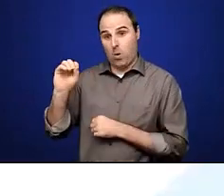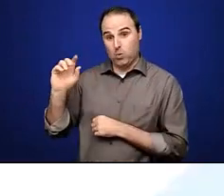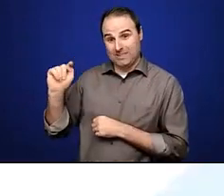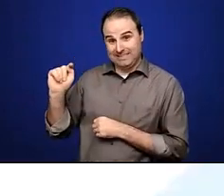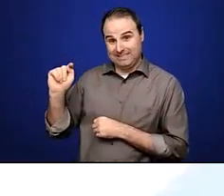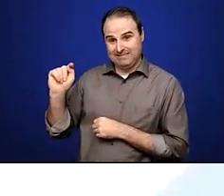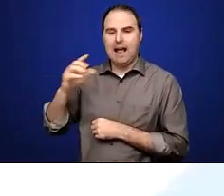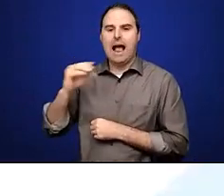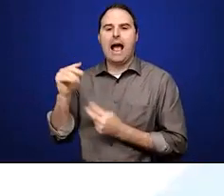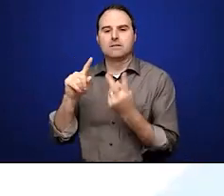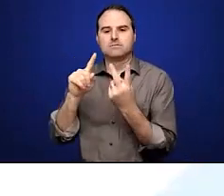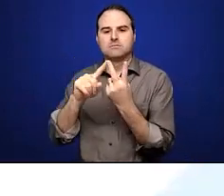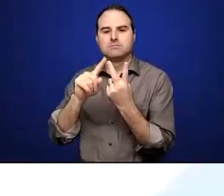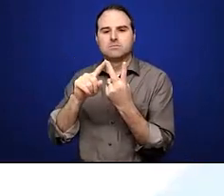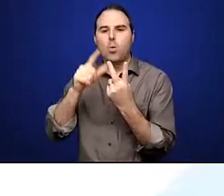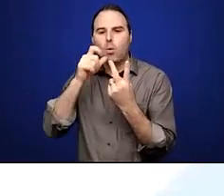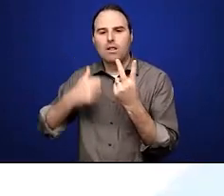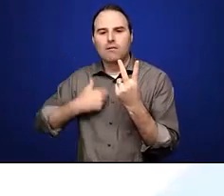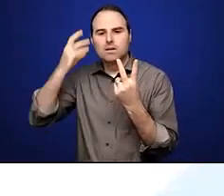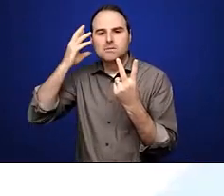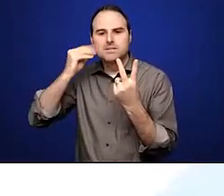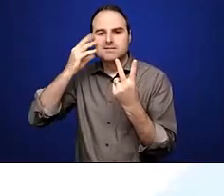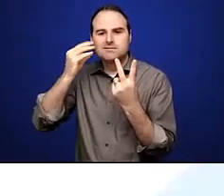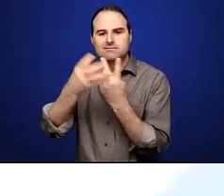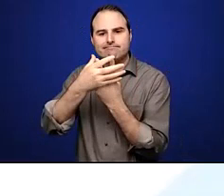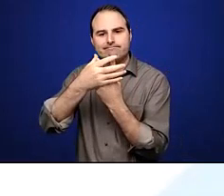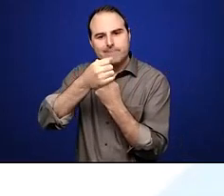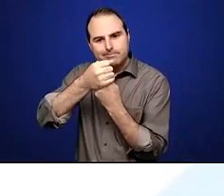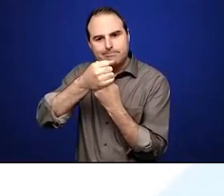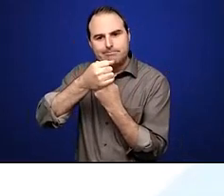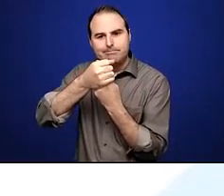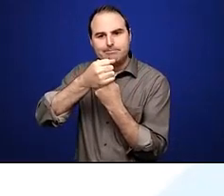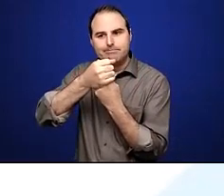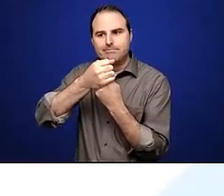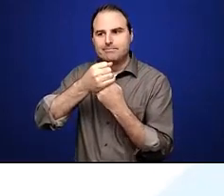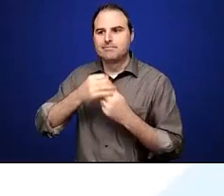because those needs weren't being met. So what they did was started creating these workshops